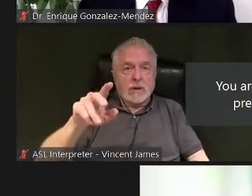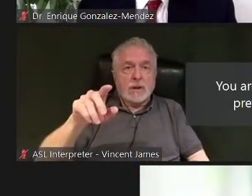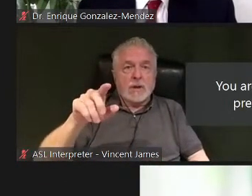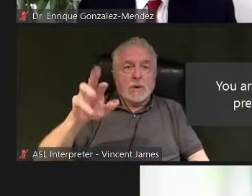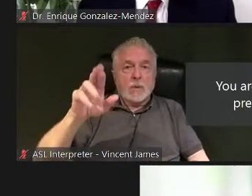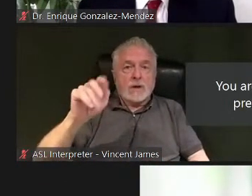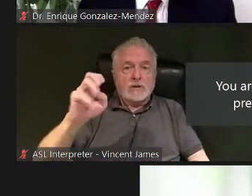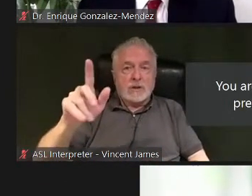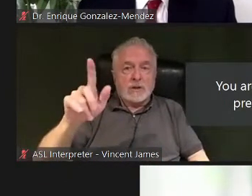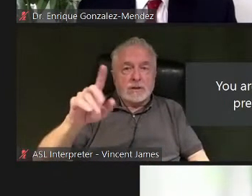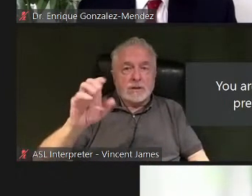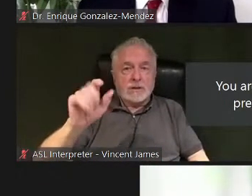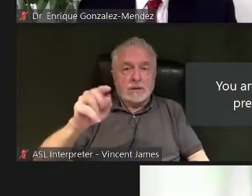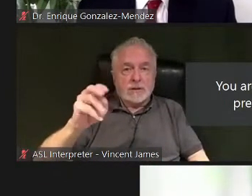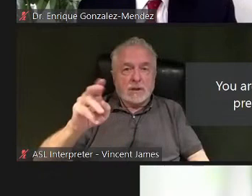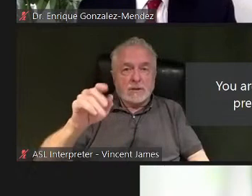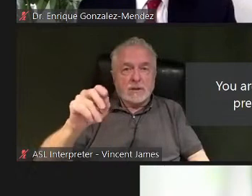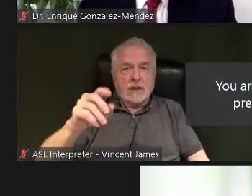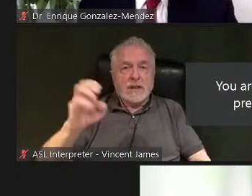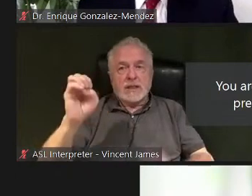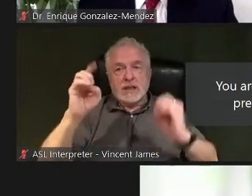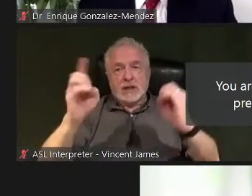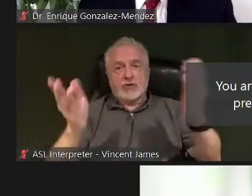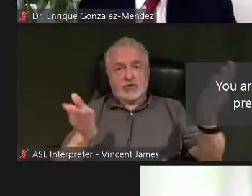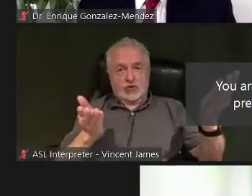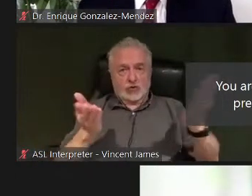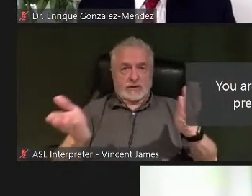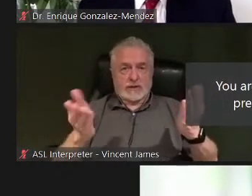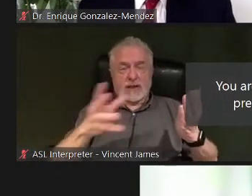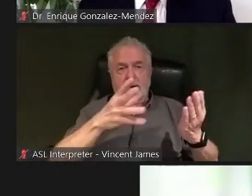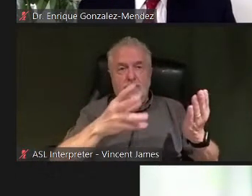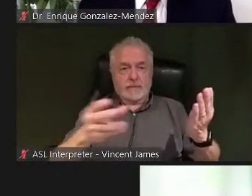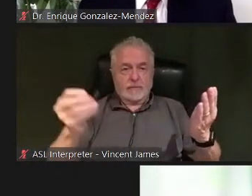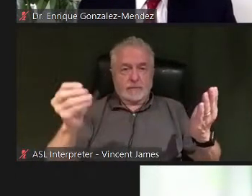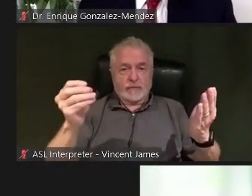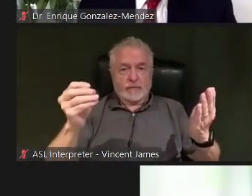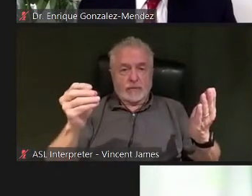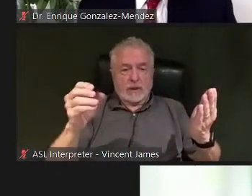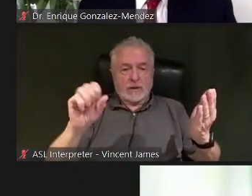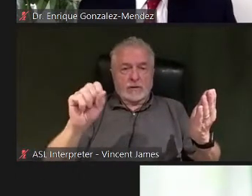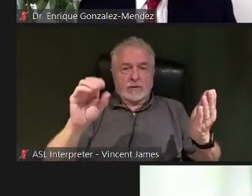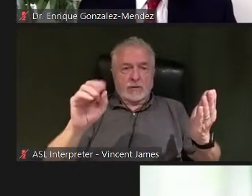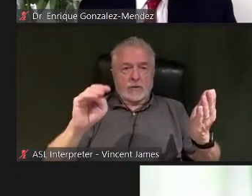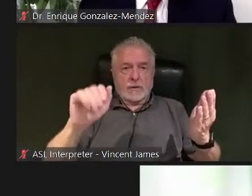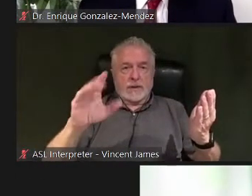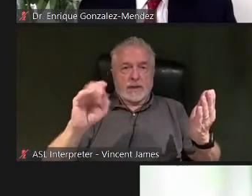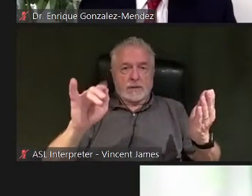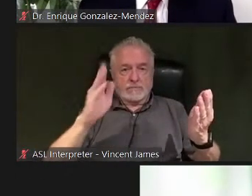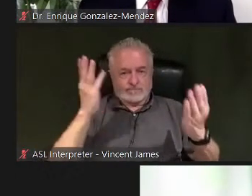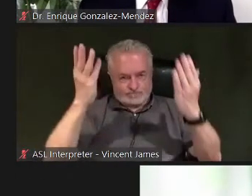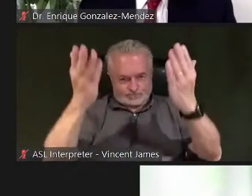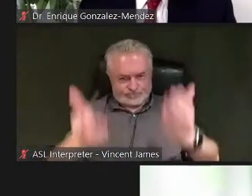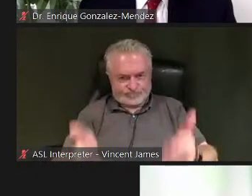who represents the education services and the Sonoma County is.